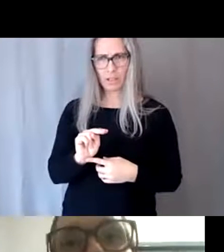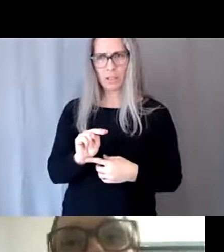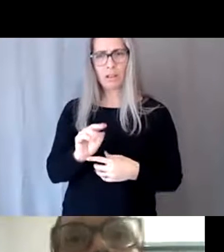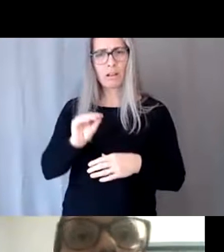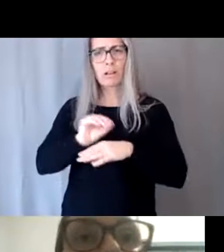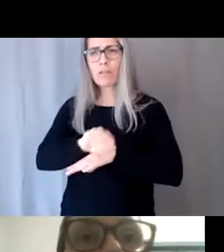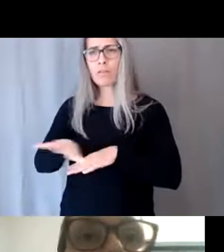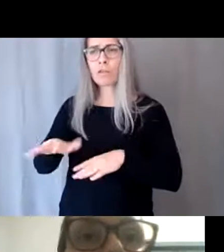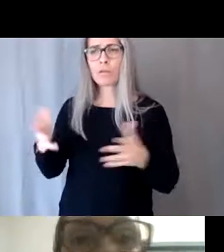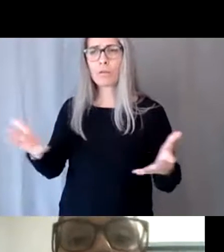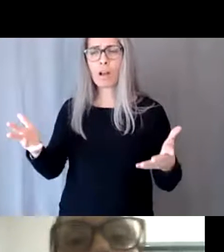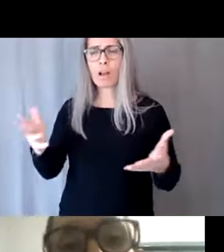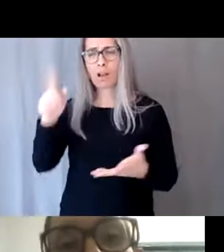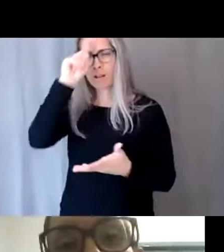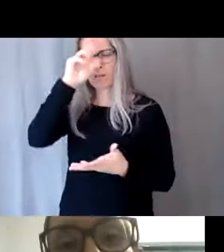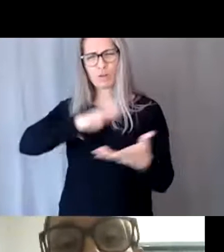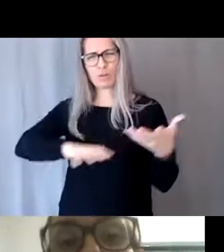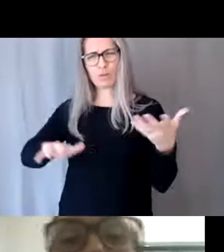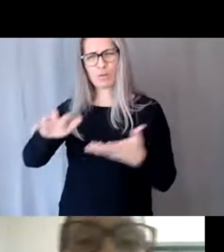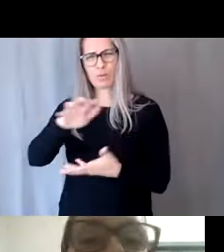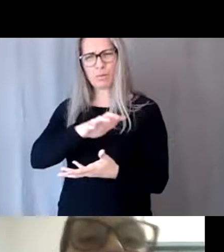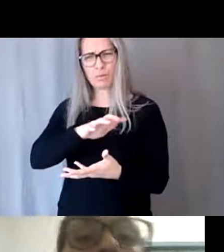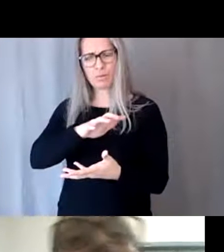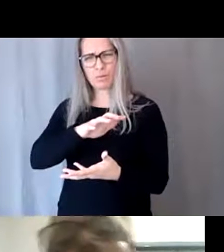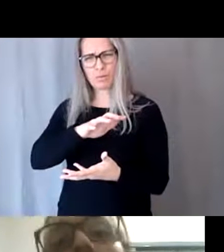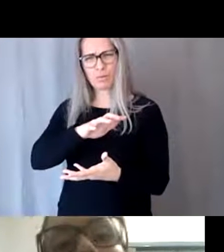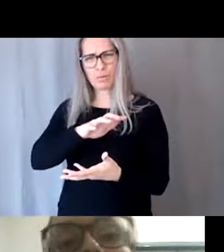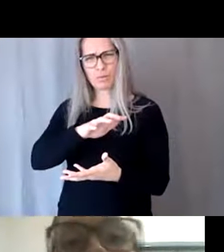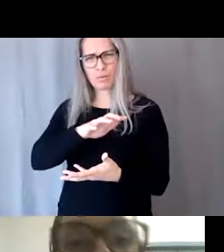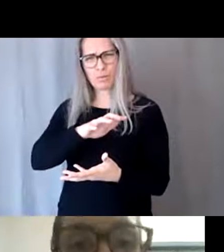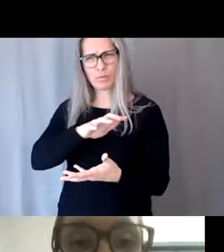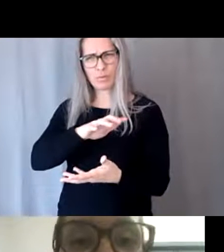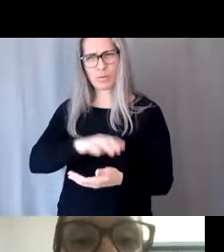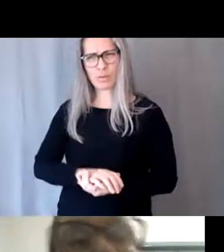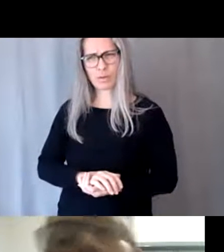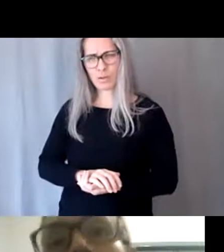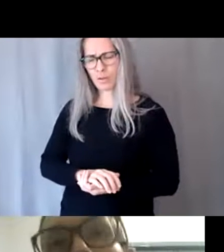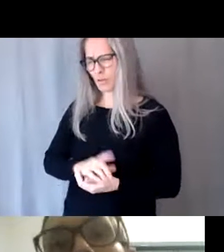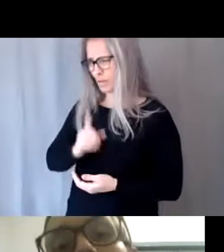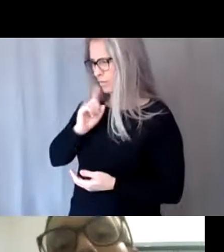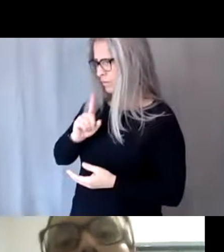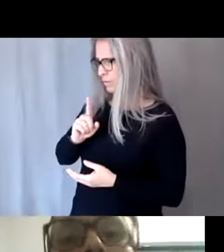the proper agents of the health service